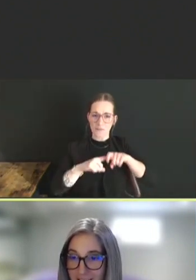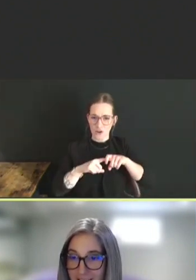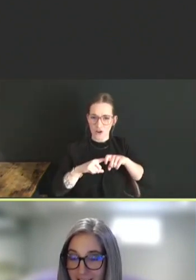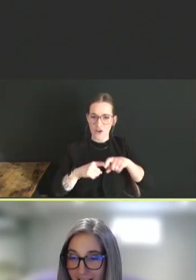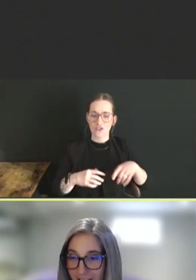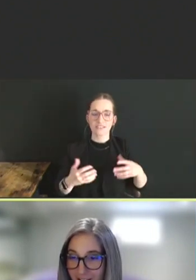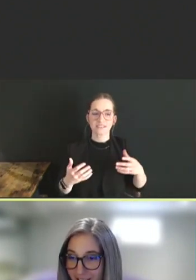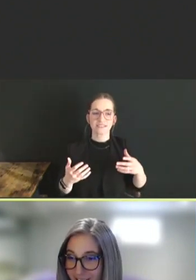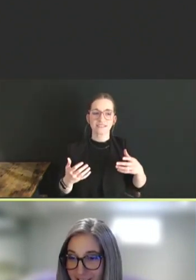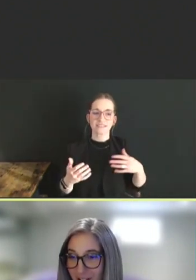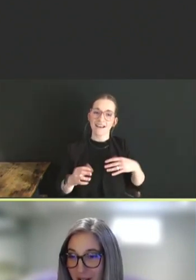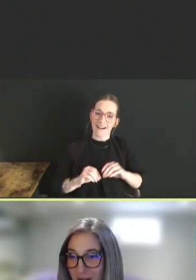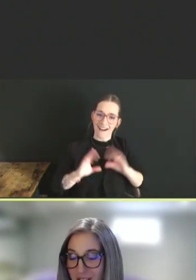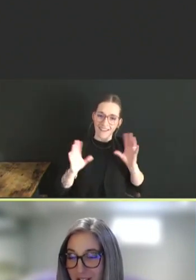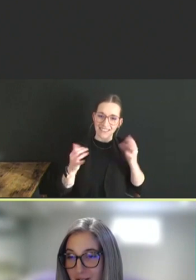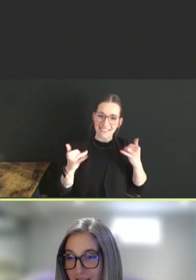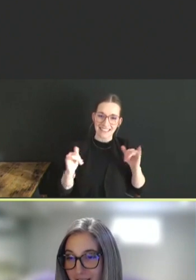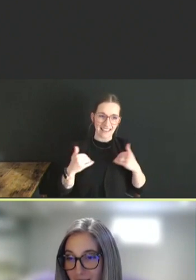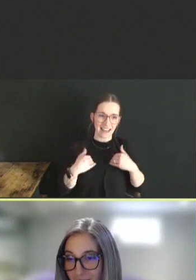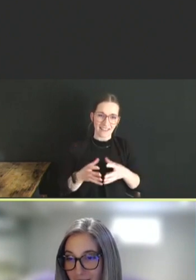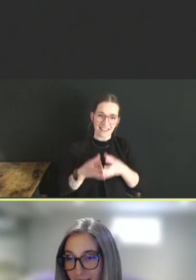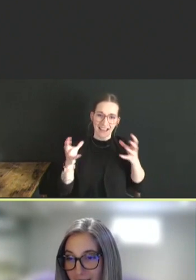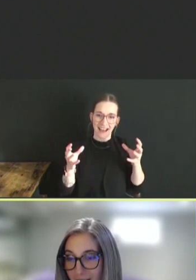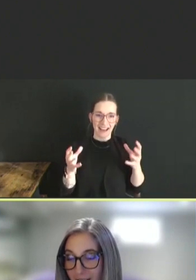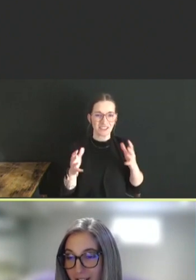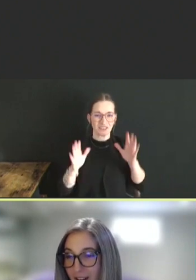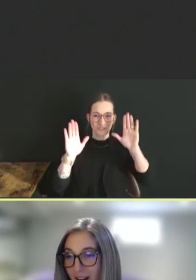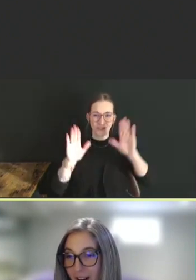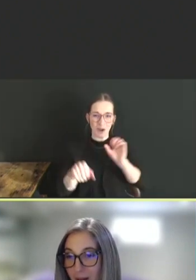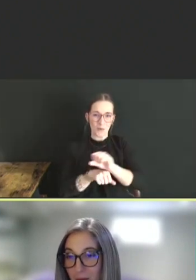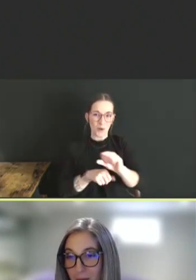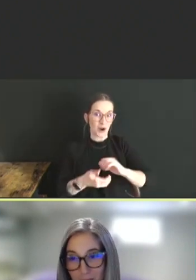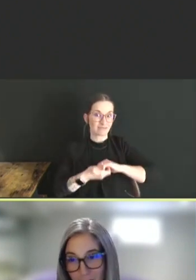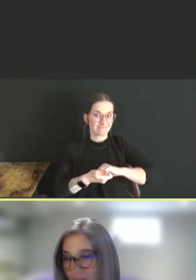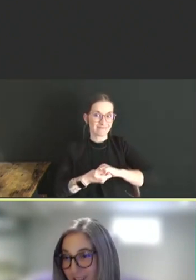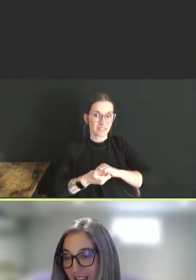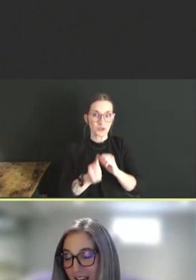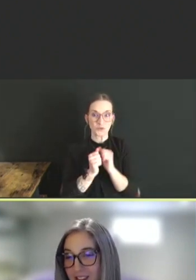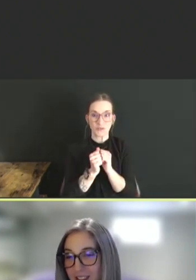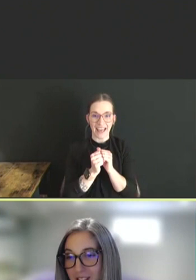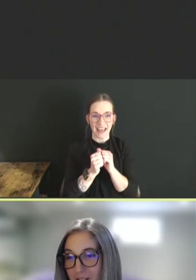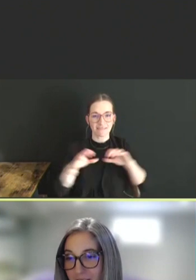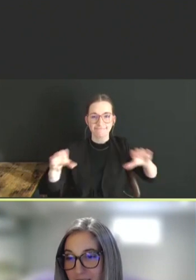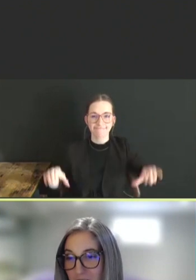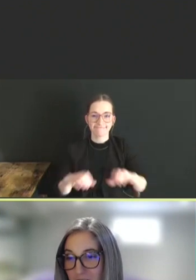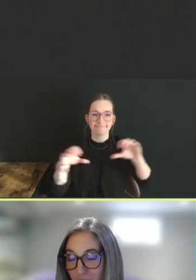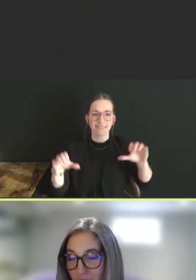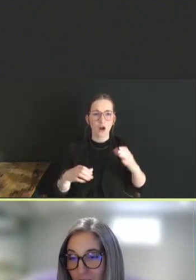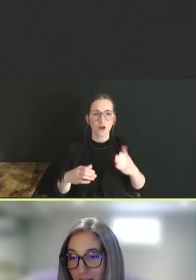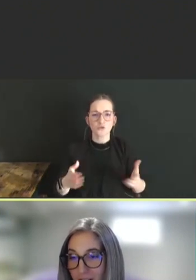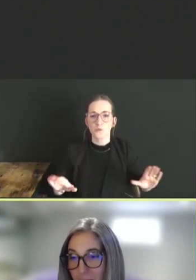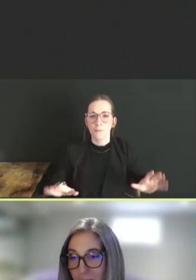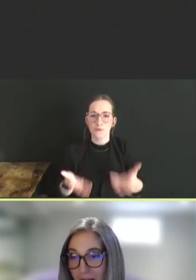We obviously still have lots of great work to do together on boosting access and utilization overall.